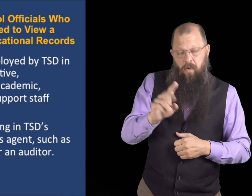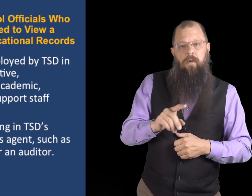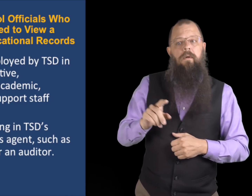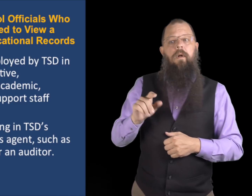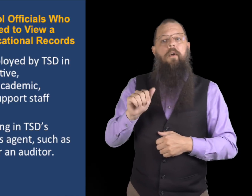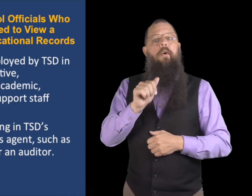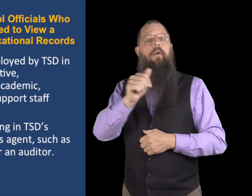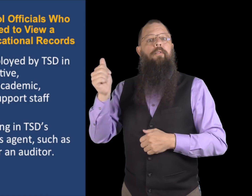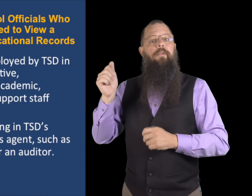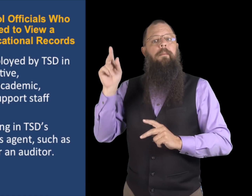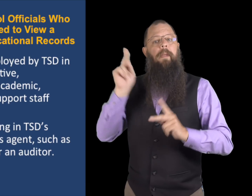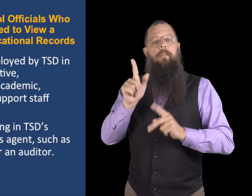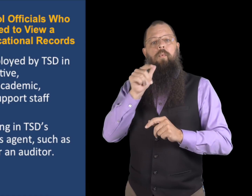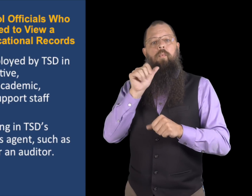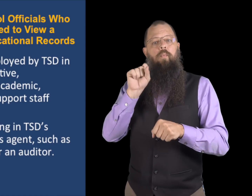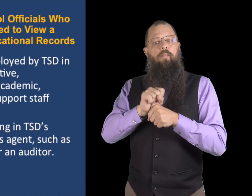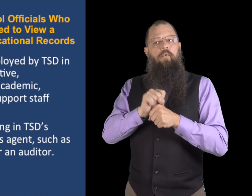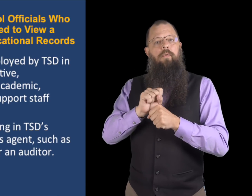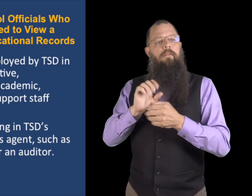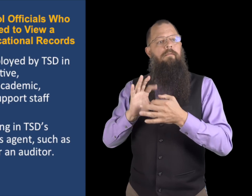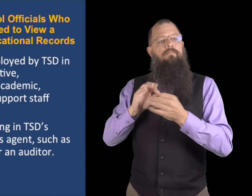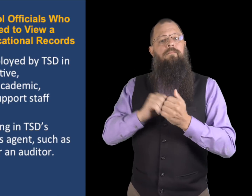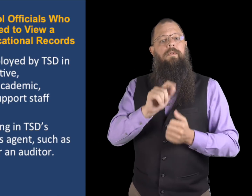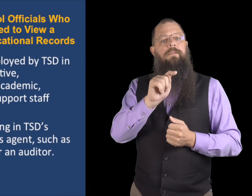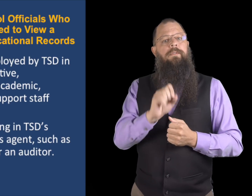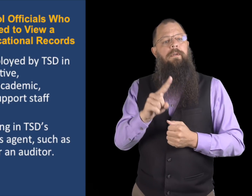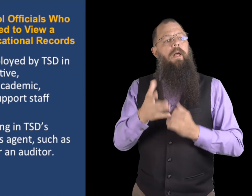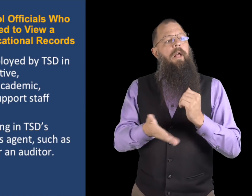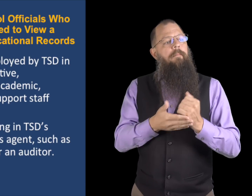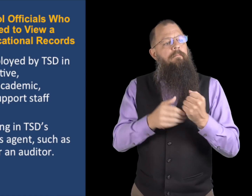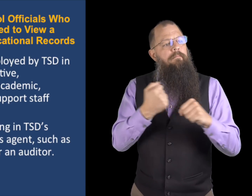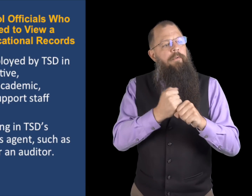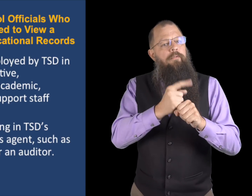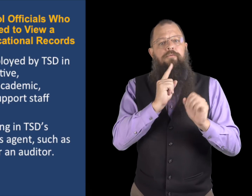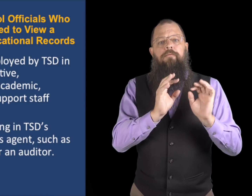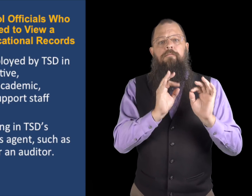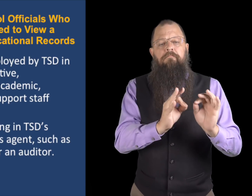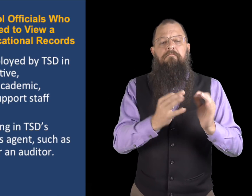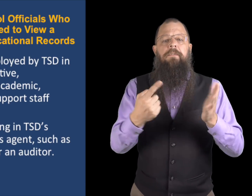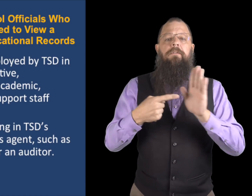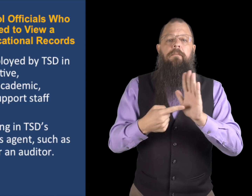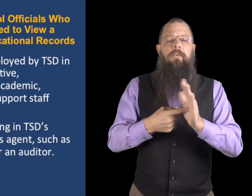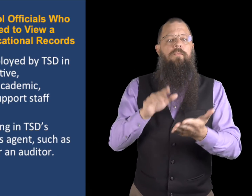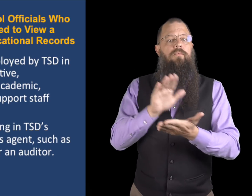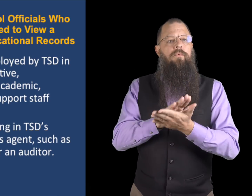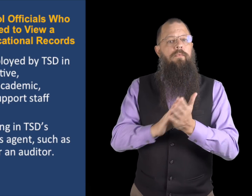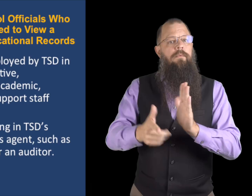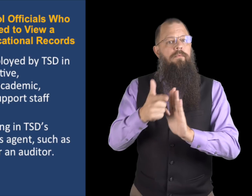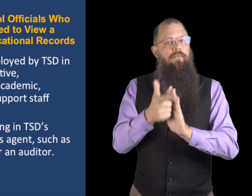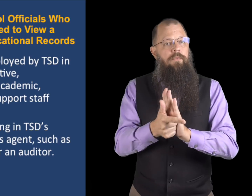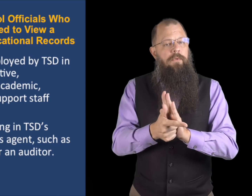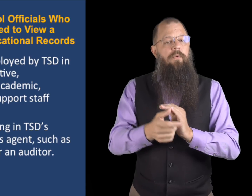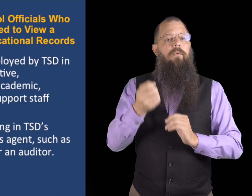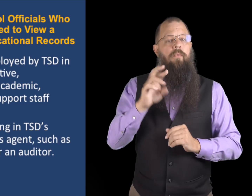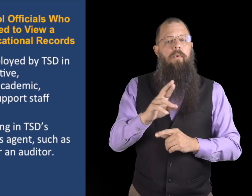educational record, or other individuals who are acting in ts TSD's behalf or as